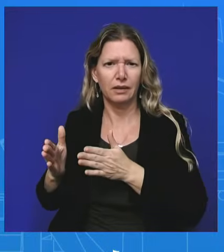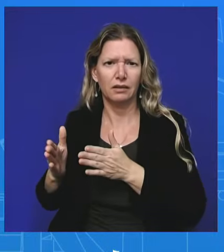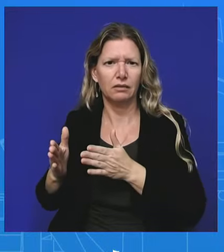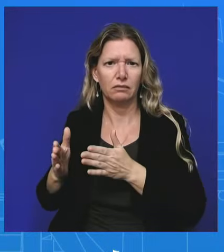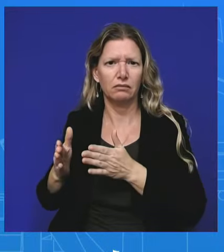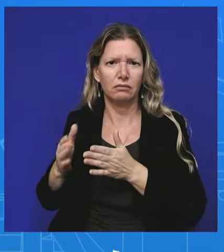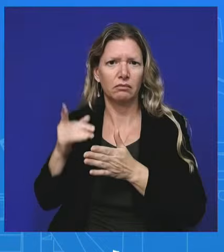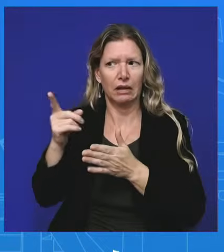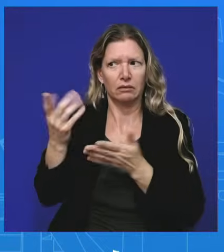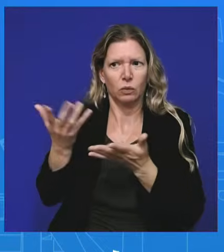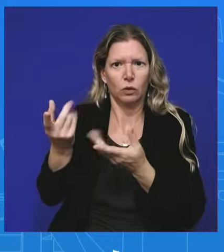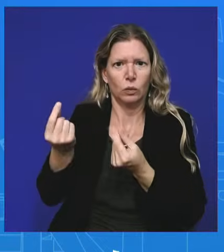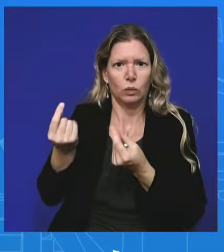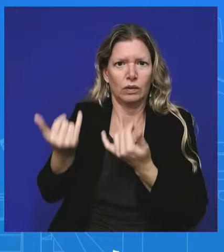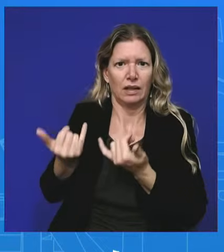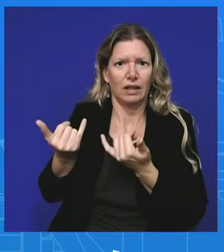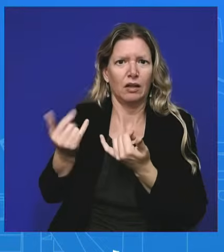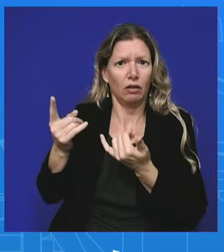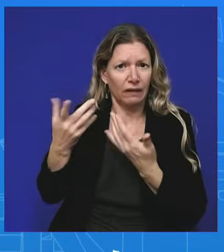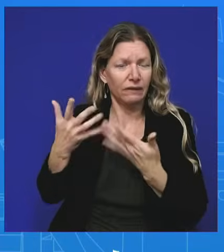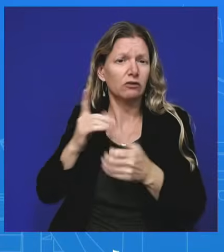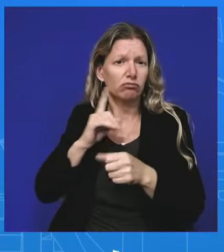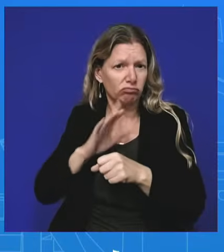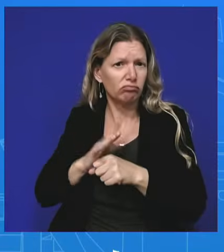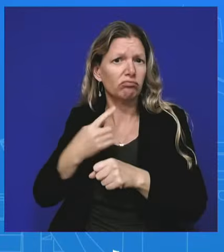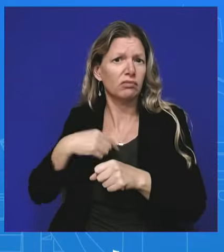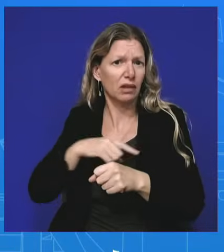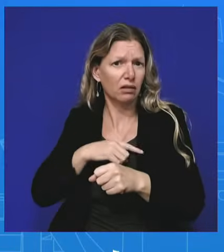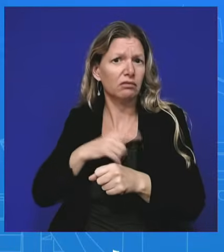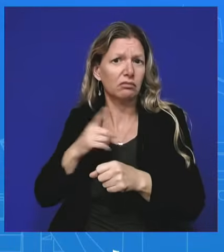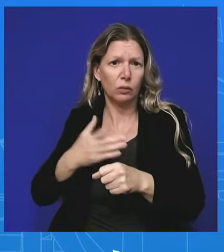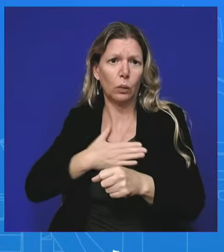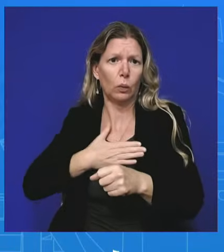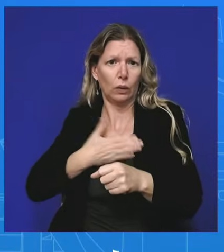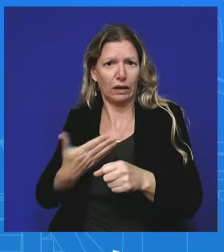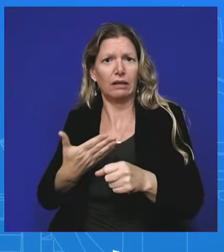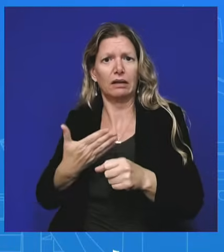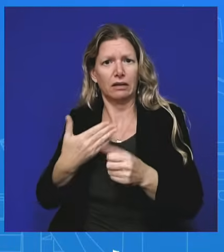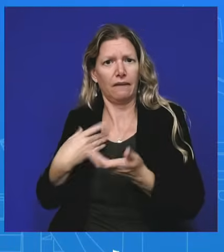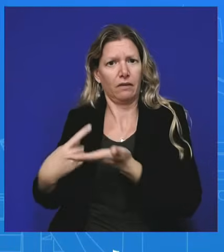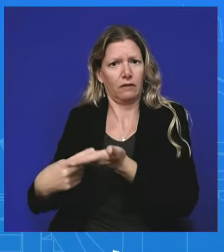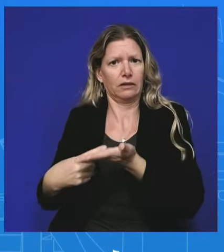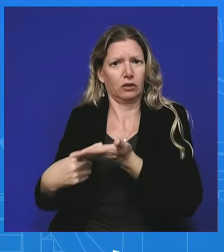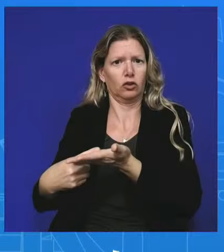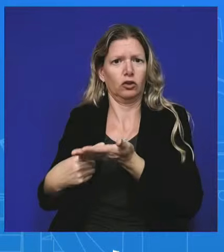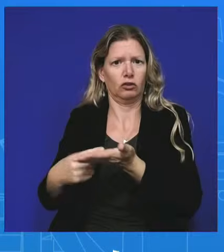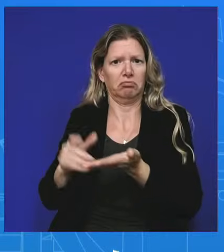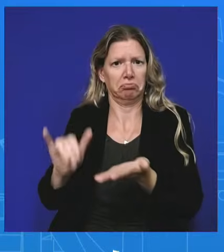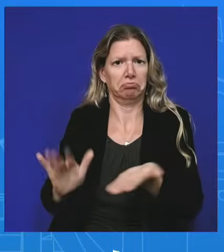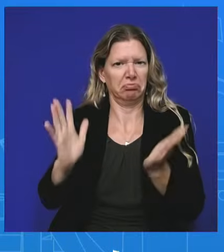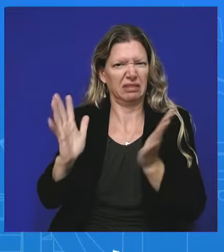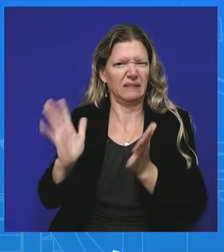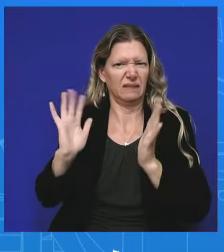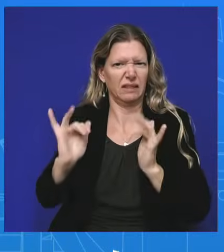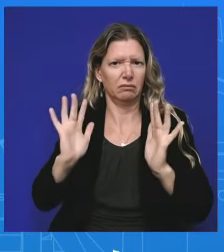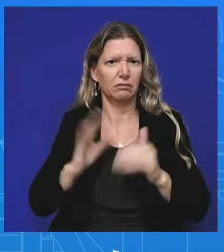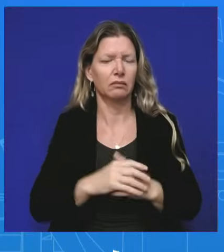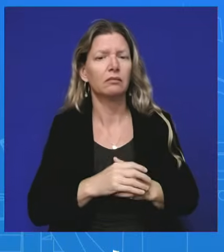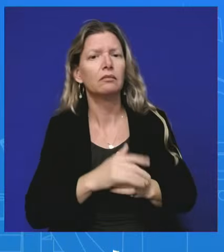And I'll leave it at that. The Press: Can you share an update on the American doctors in Gaza who are trying to get out of there and what your understanding is,